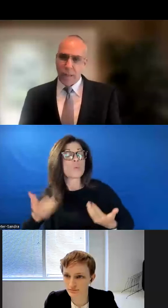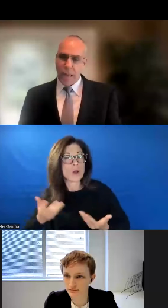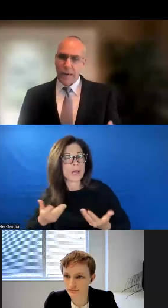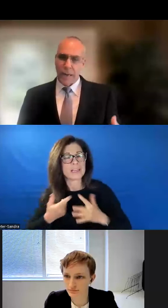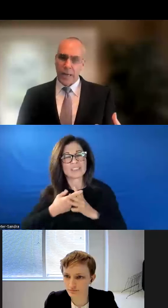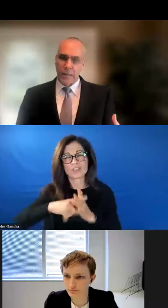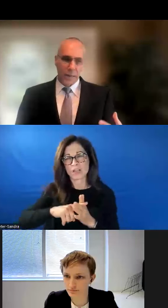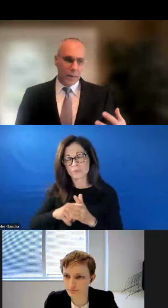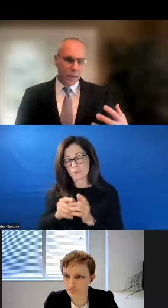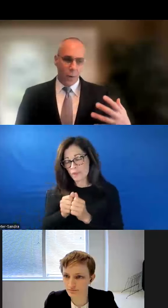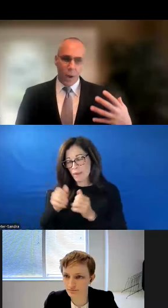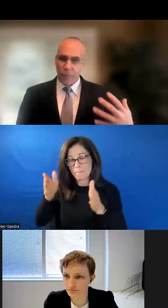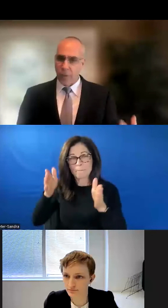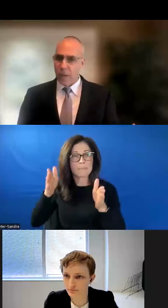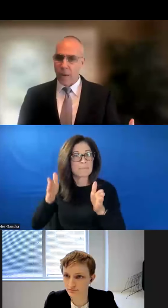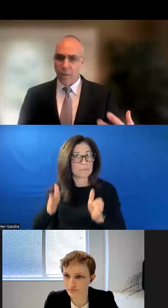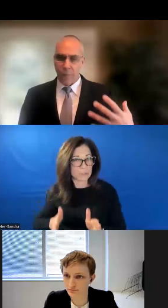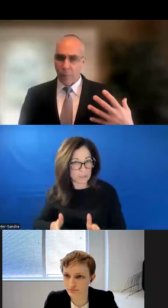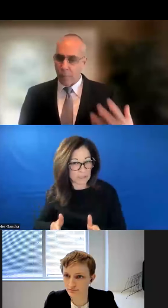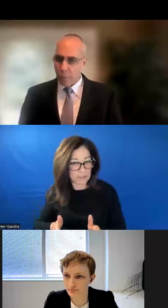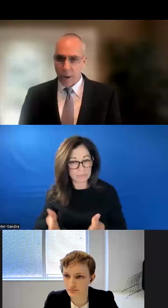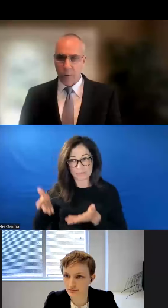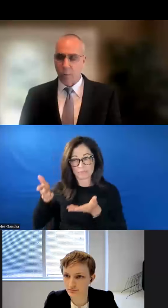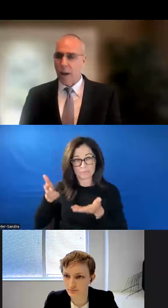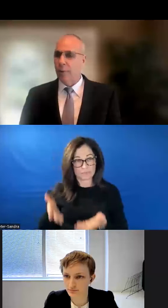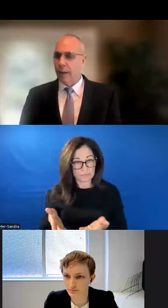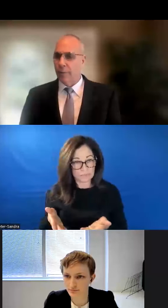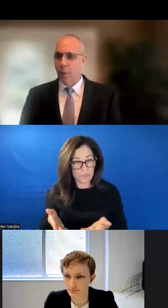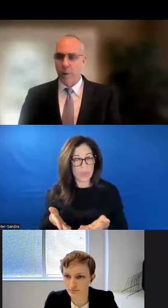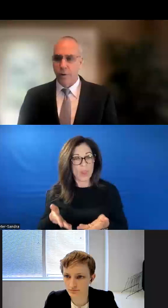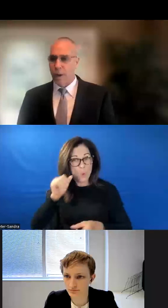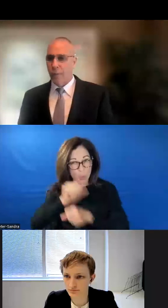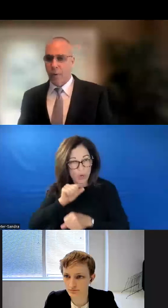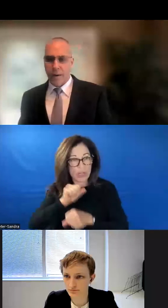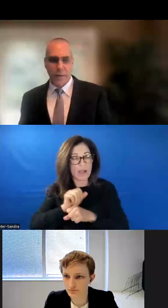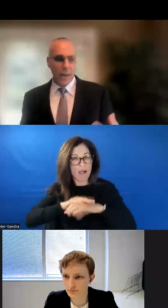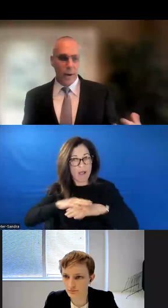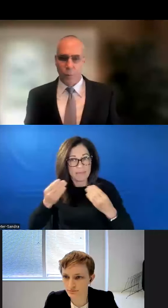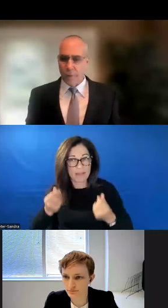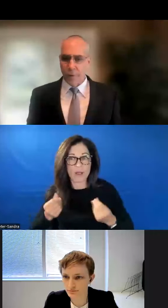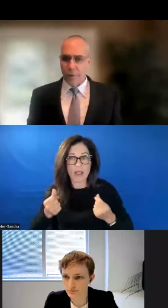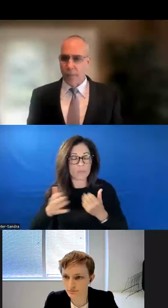WITH THE BOOTS ON THE GROUND LEVEL WHERE IT IS ON THE CRISIS OR